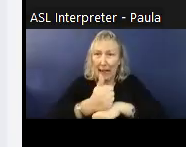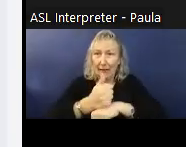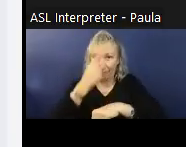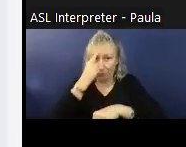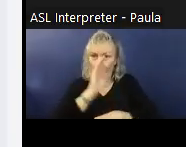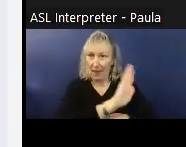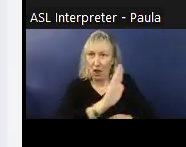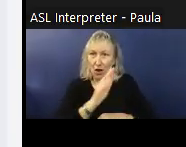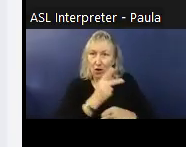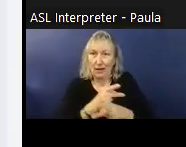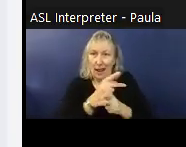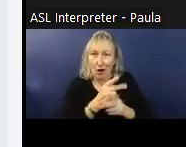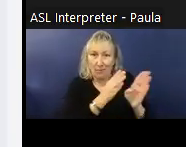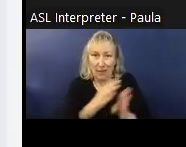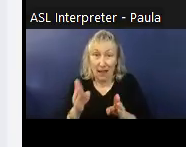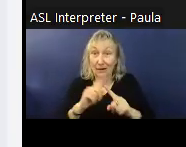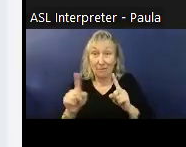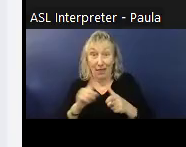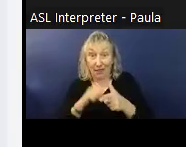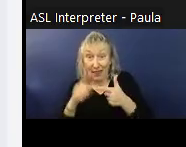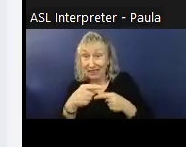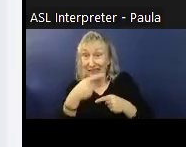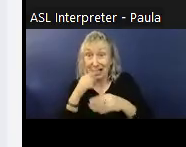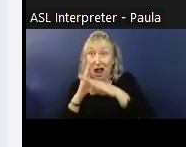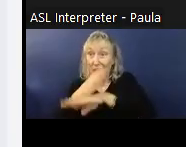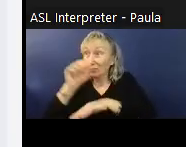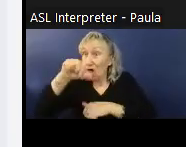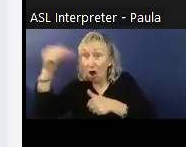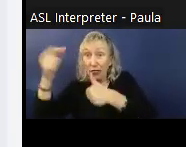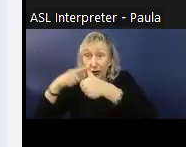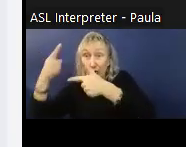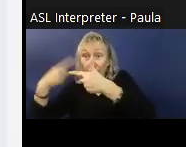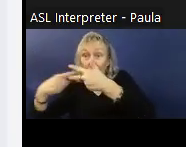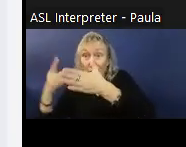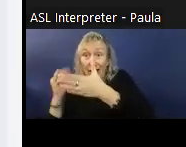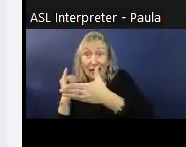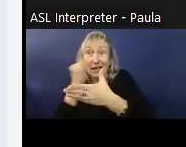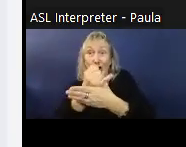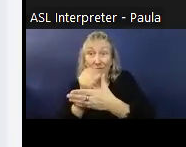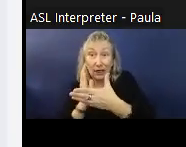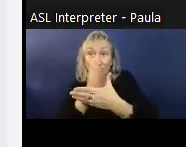other interventions have failed. And I wasn't sure what that was indicating.